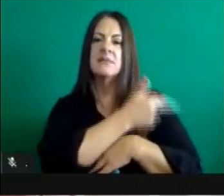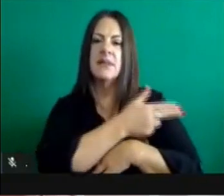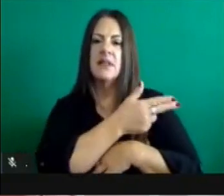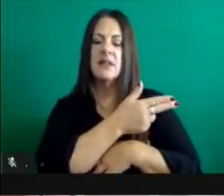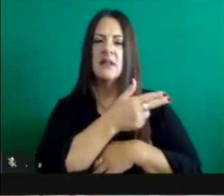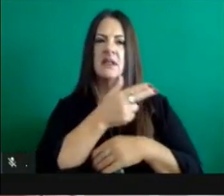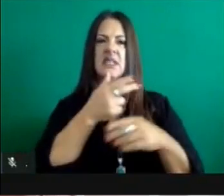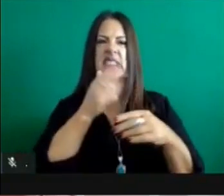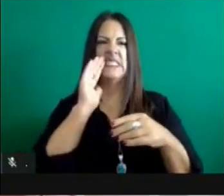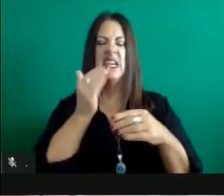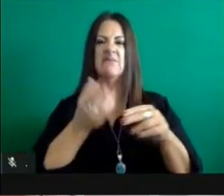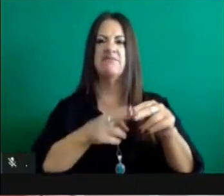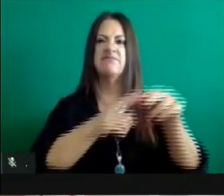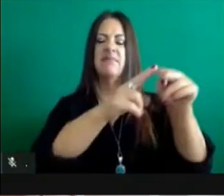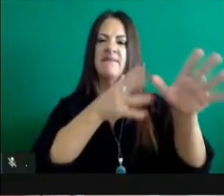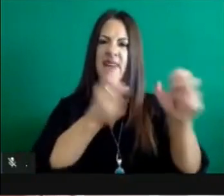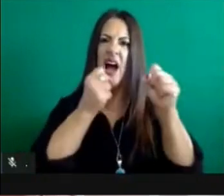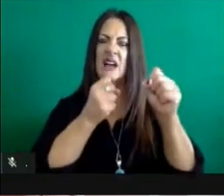DISCHARGED WITH COVID, THIS